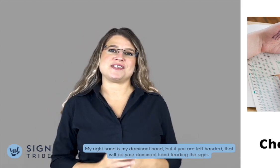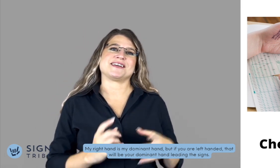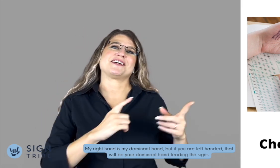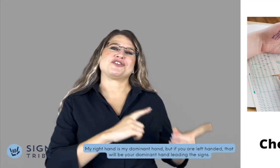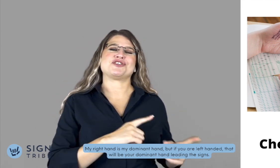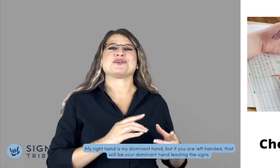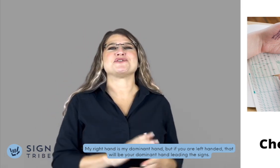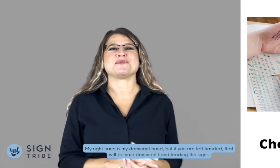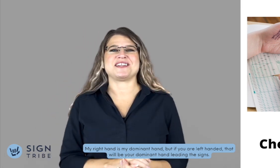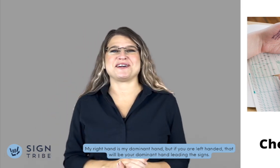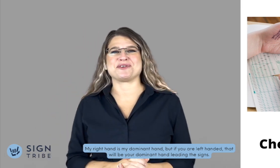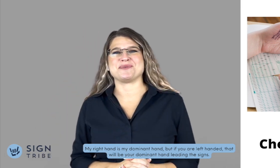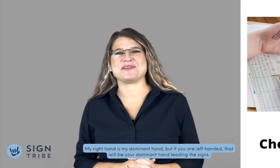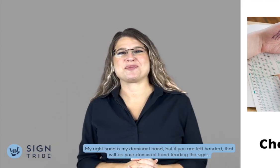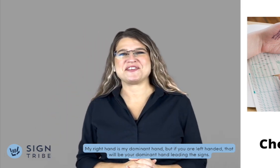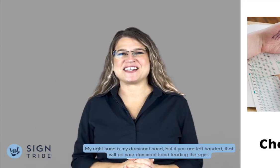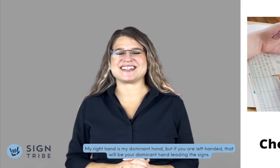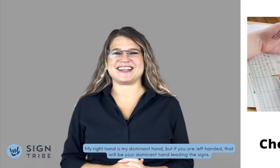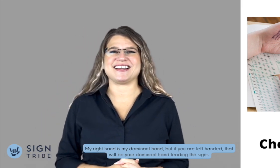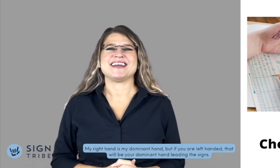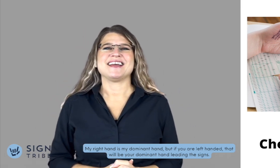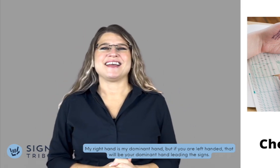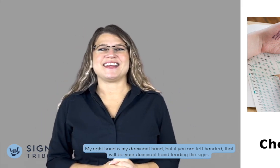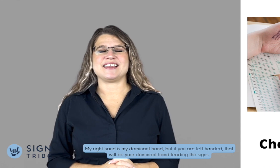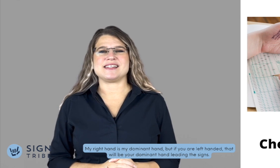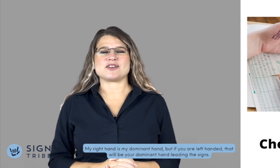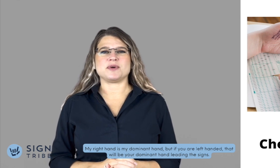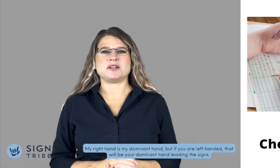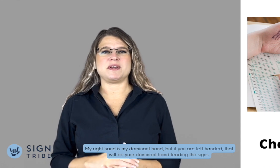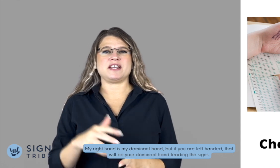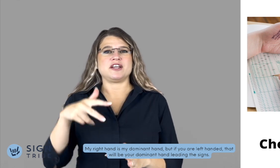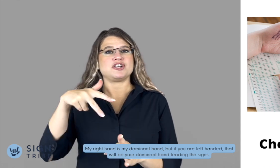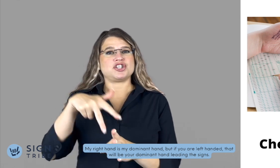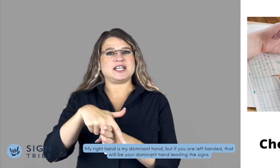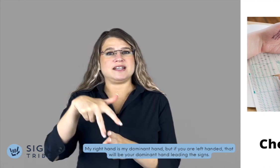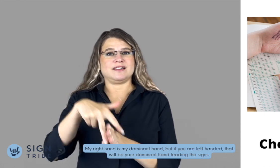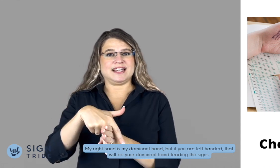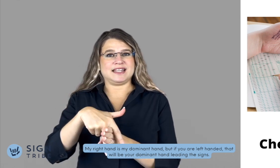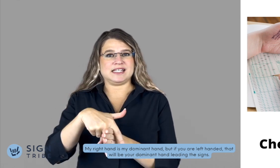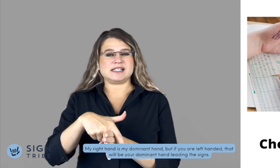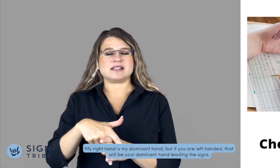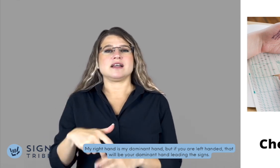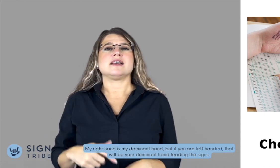like I just showed you with the other one previously, is going to be cheat like this.